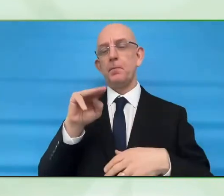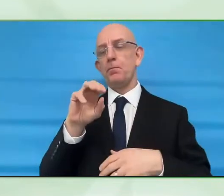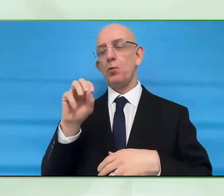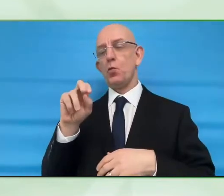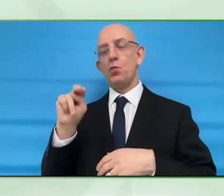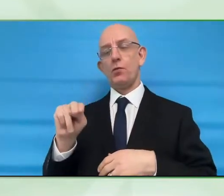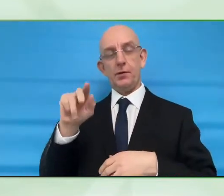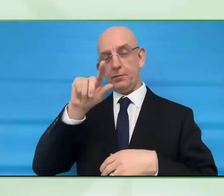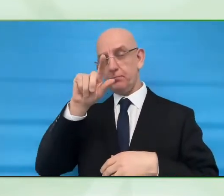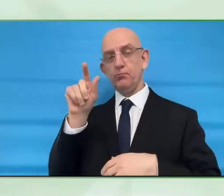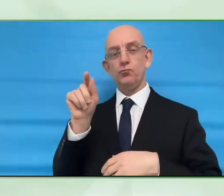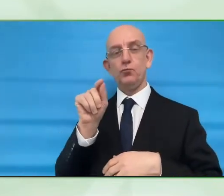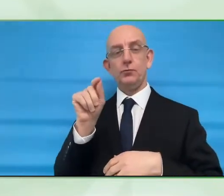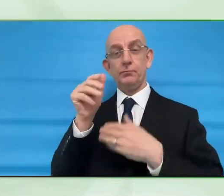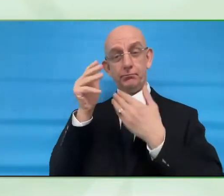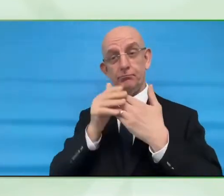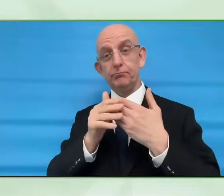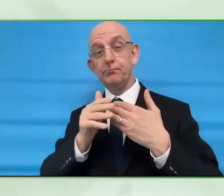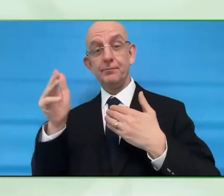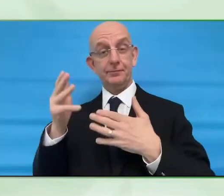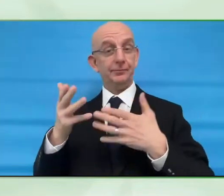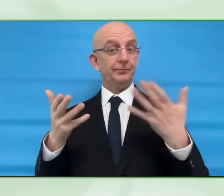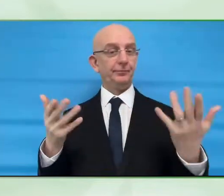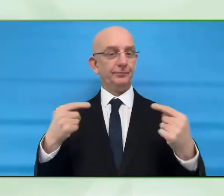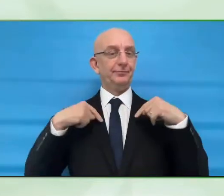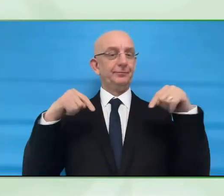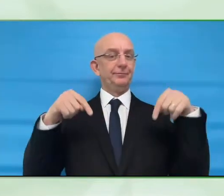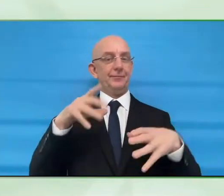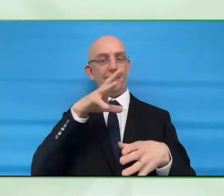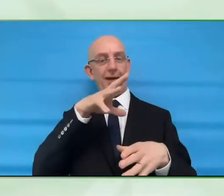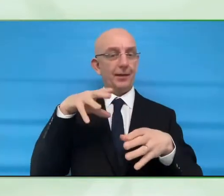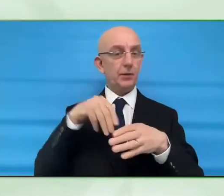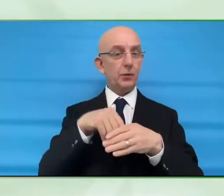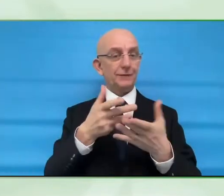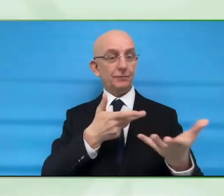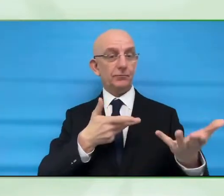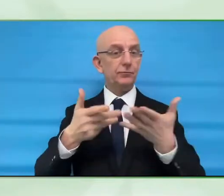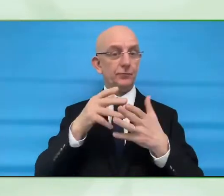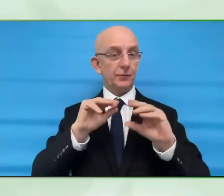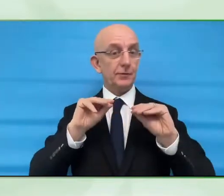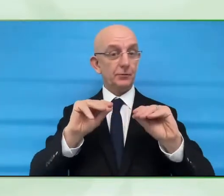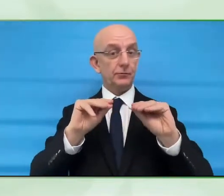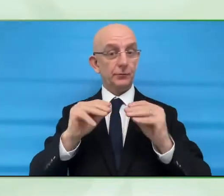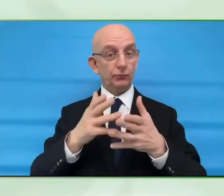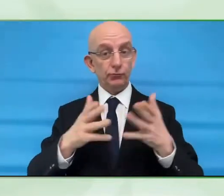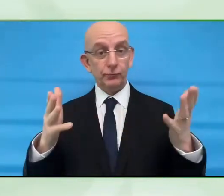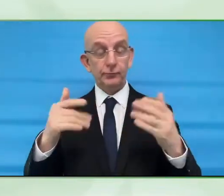An Asian woman with shoulderlength hair, wearing glasses, black blazer, black pants, white